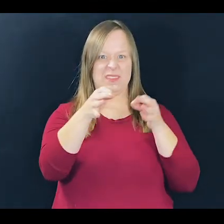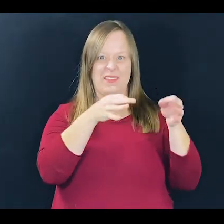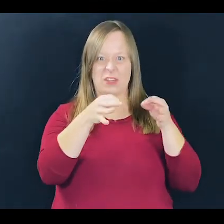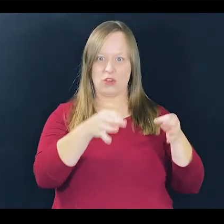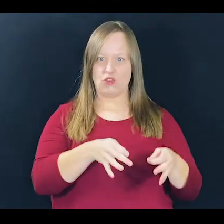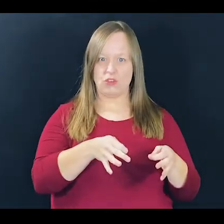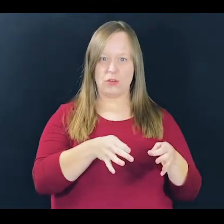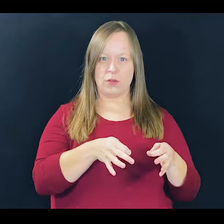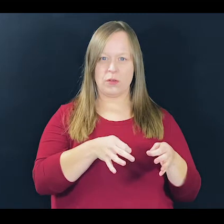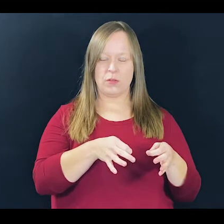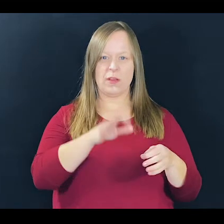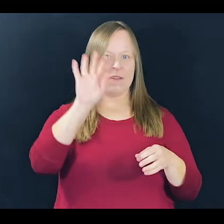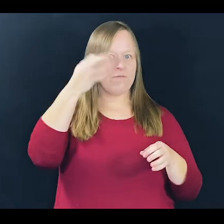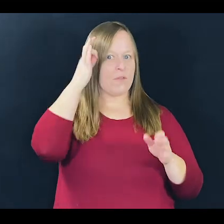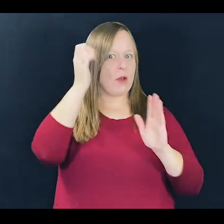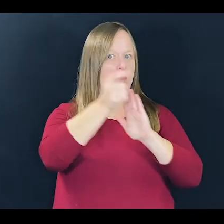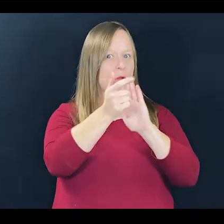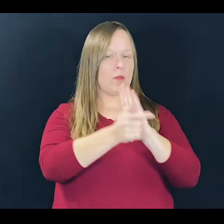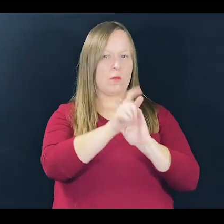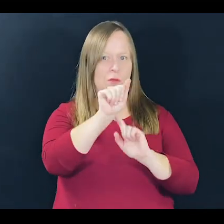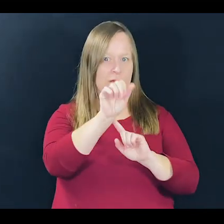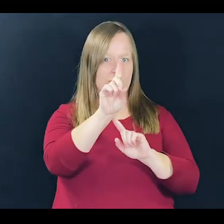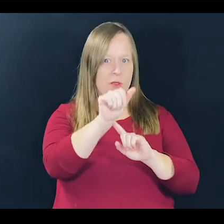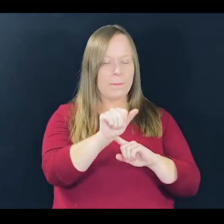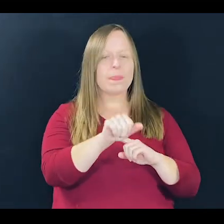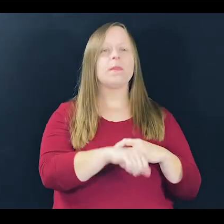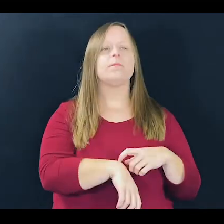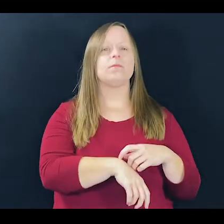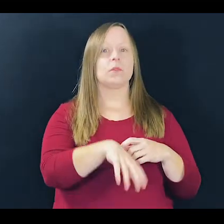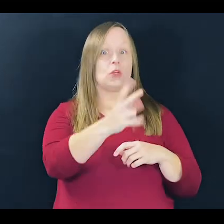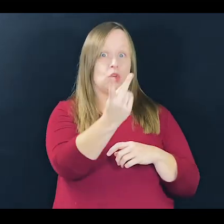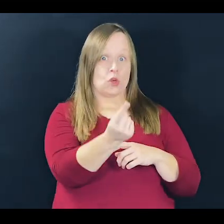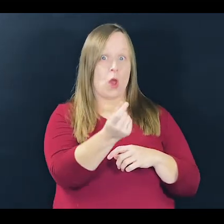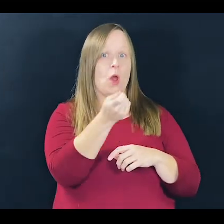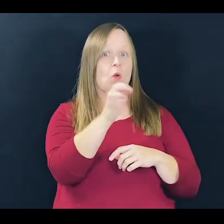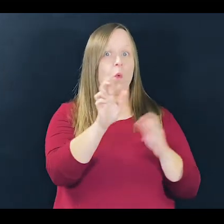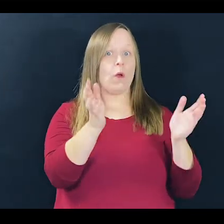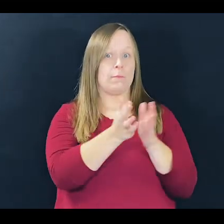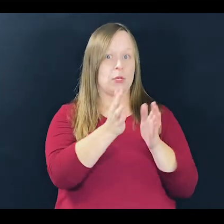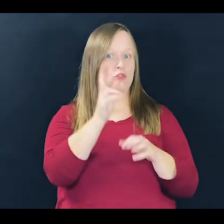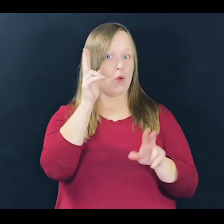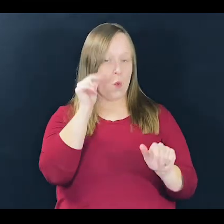definitions it's in federal law it's in the ADA, it's a dog or a miniature horse